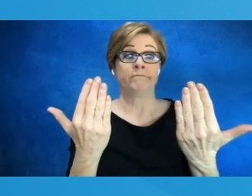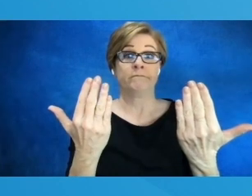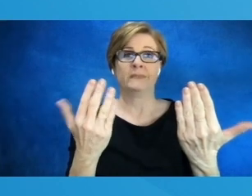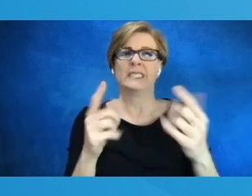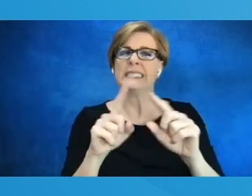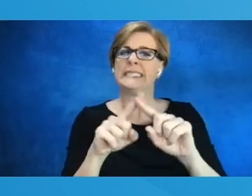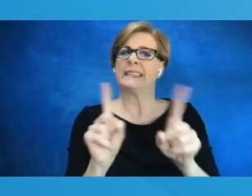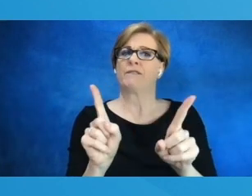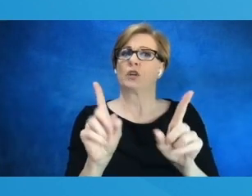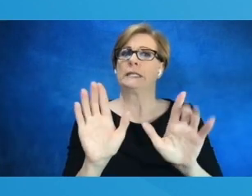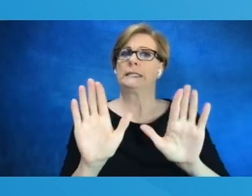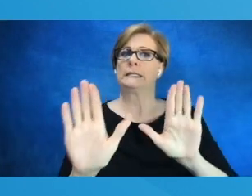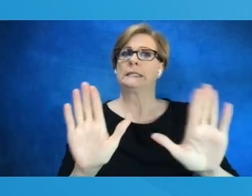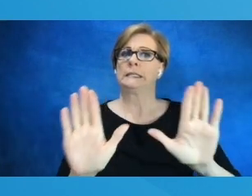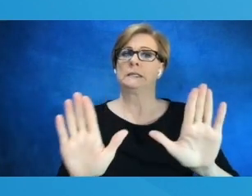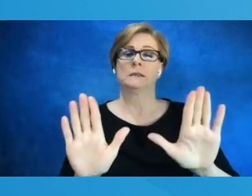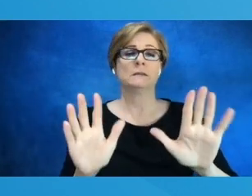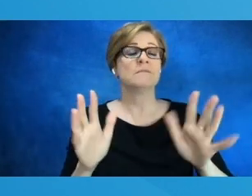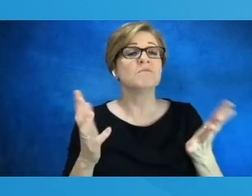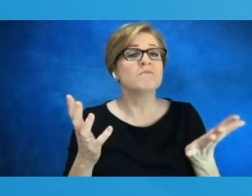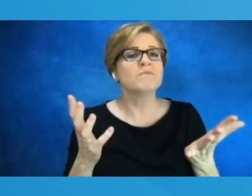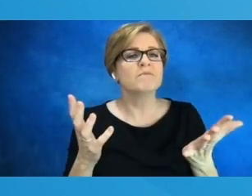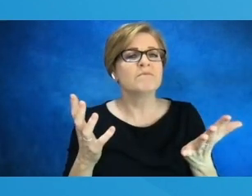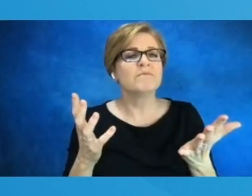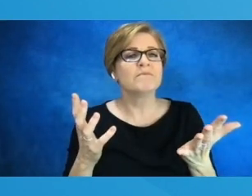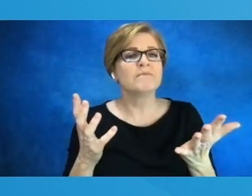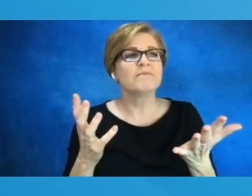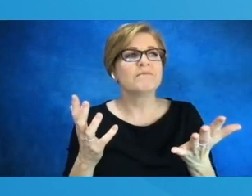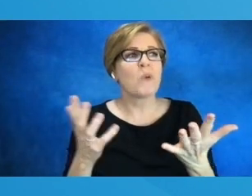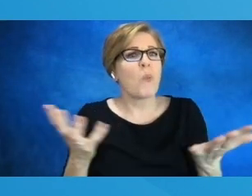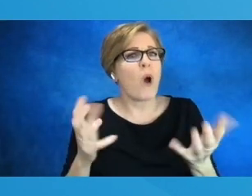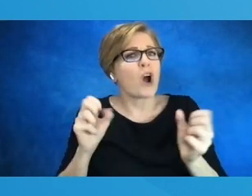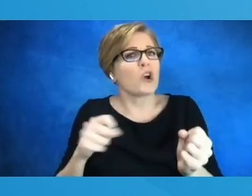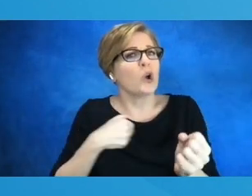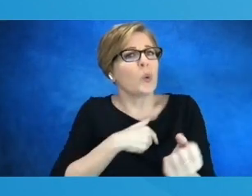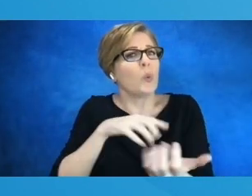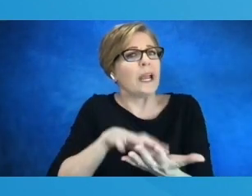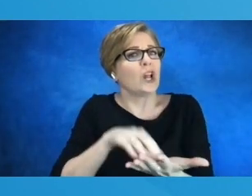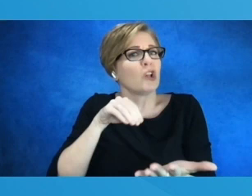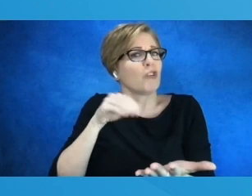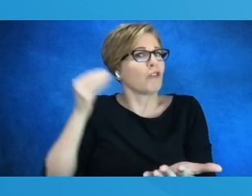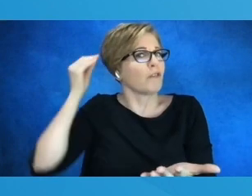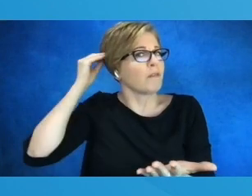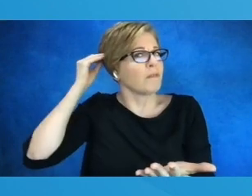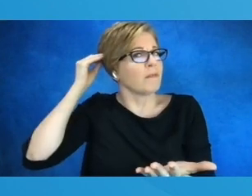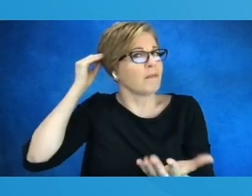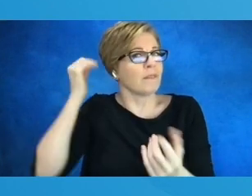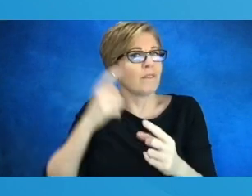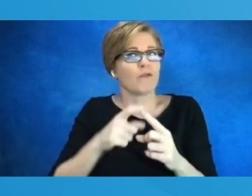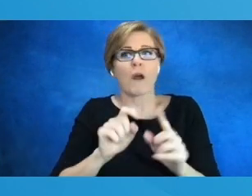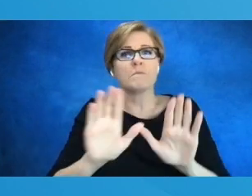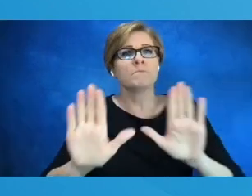What might we take away from these differences? It's a big question.